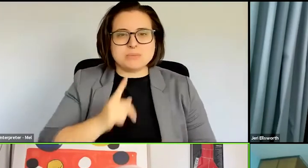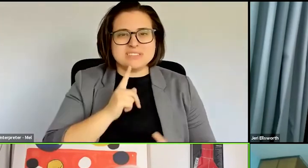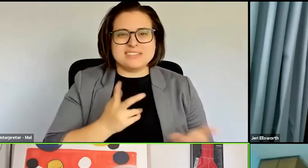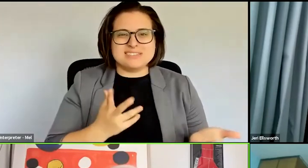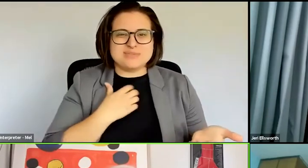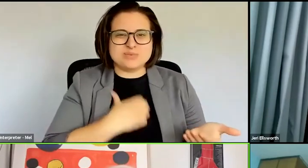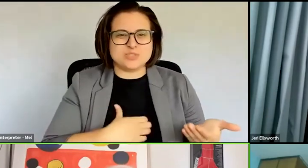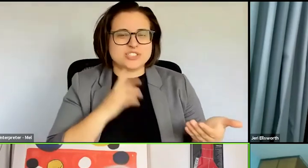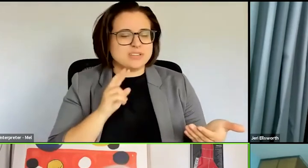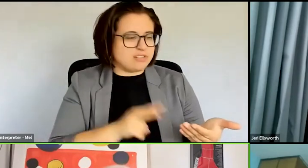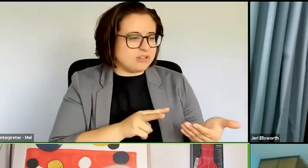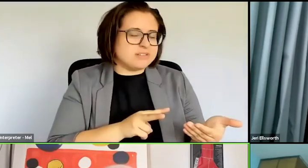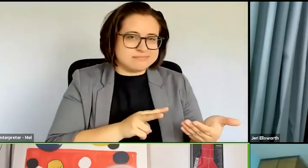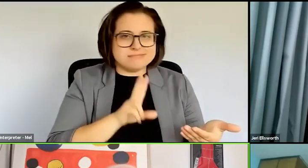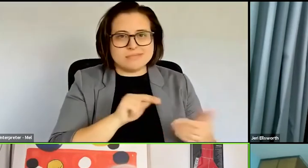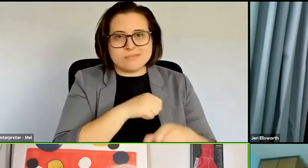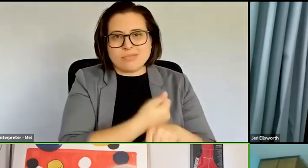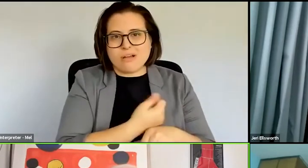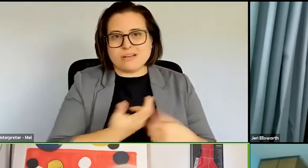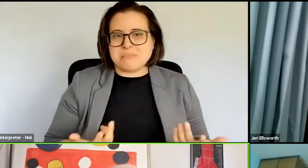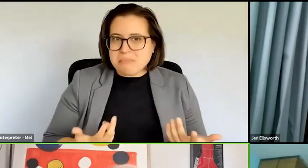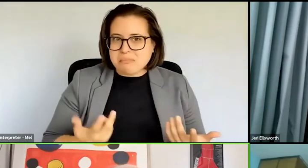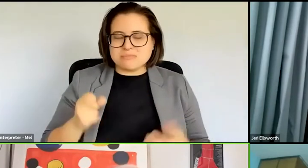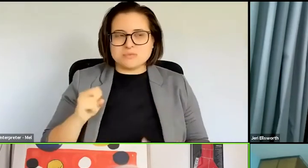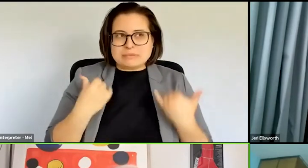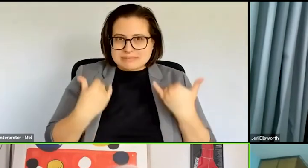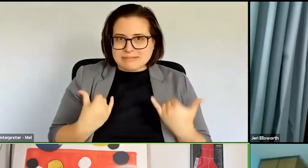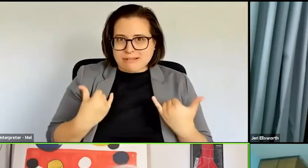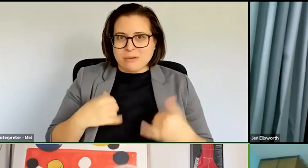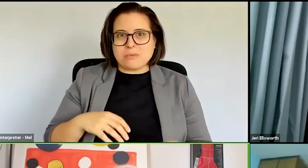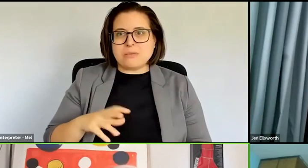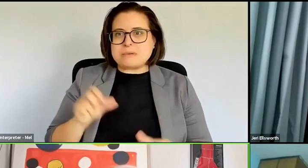at it, so what science do we need to develop to do that robustly, and do it in the dark,